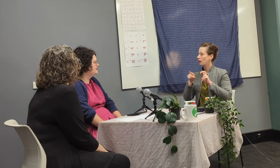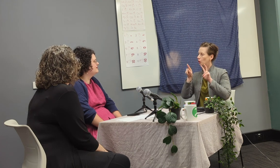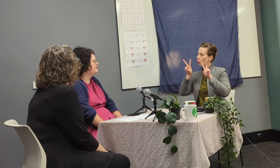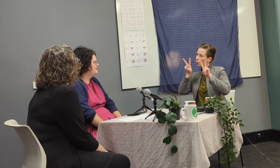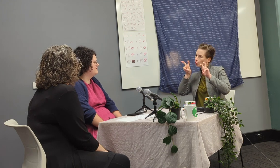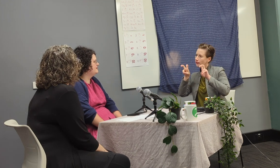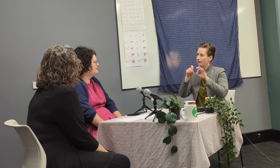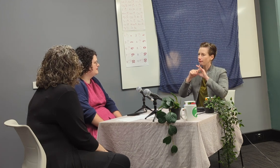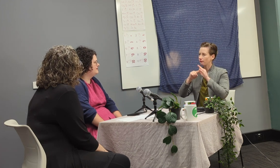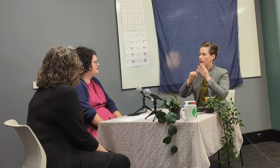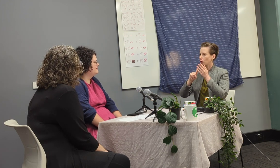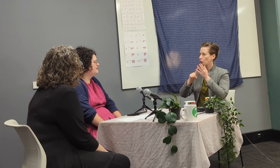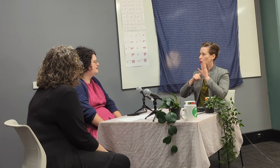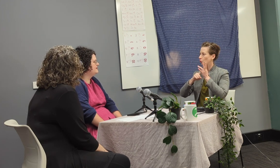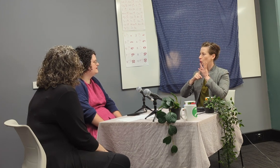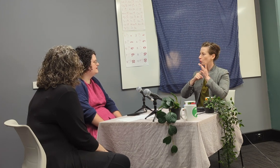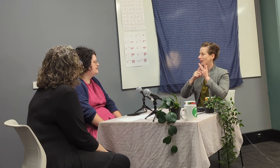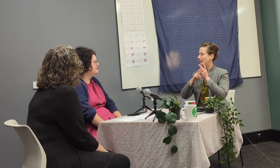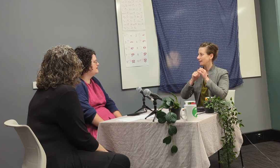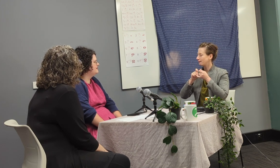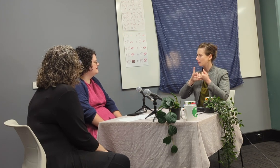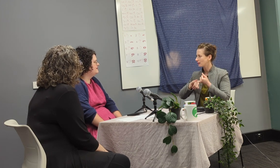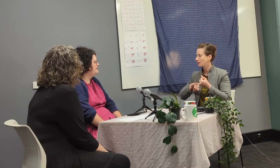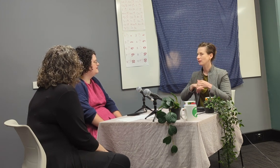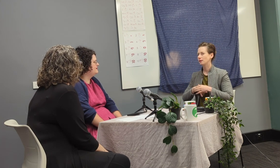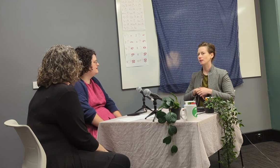Some people call it “quotatives.”